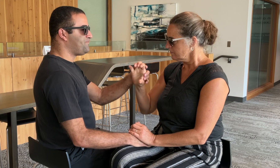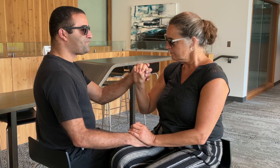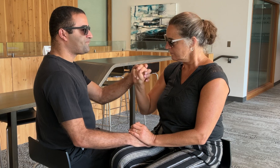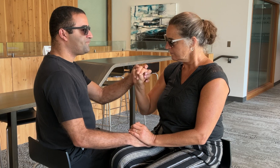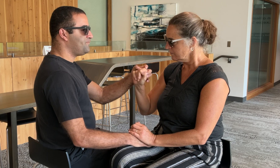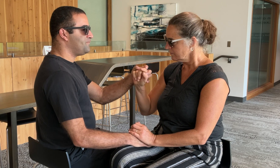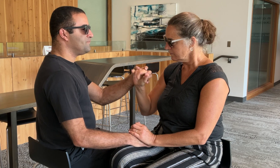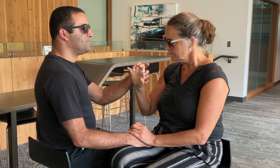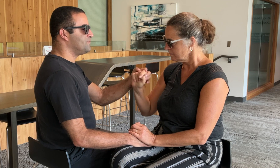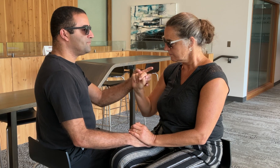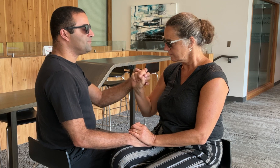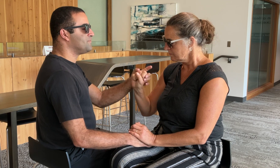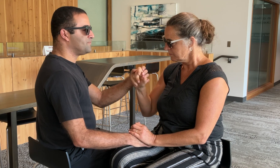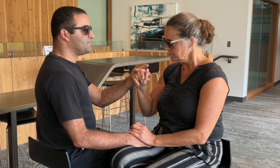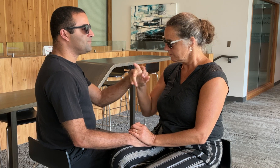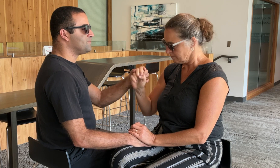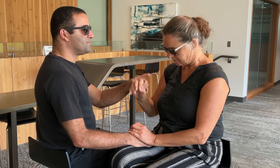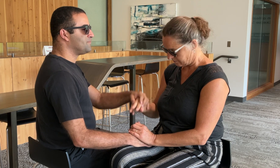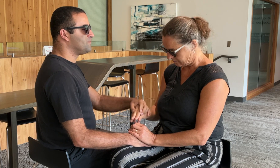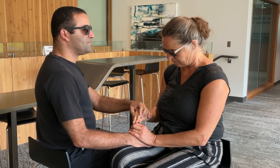contact space, principle two, reciprocity,